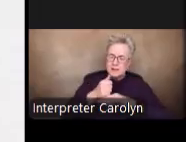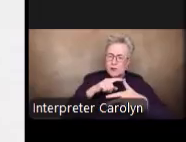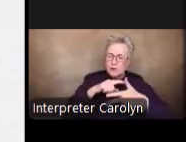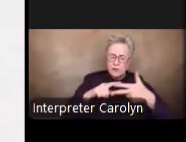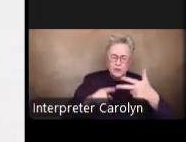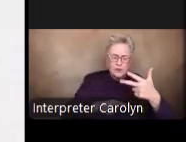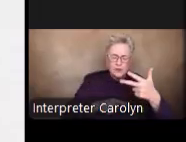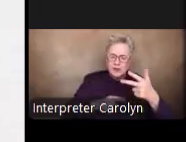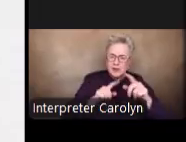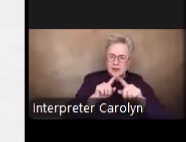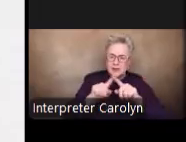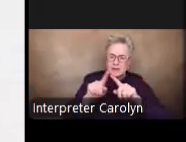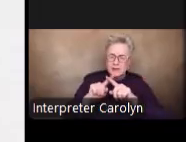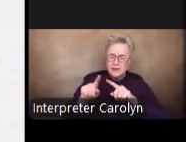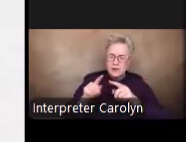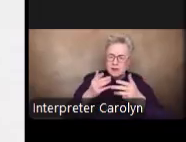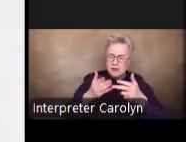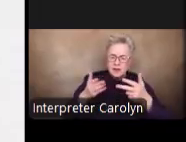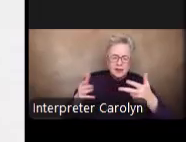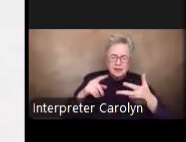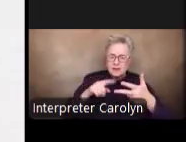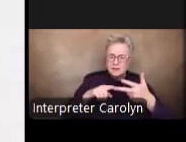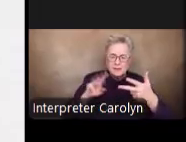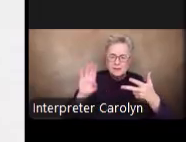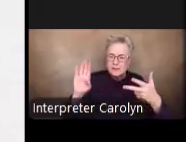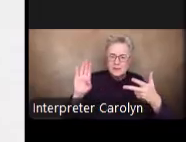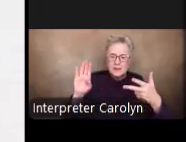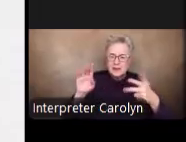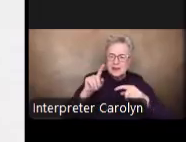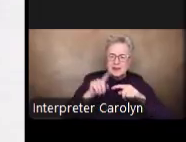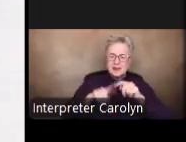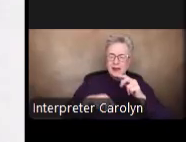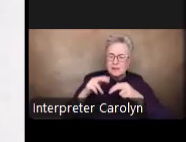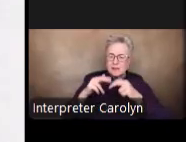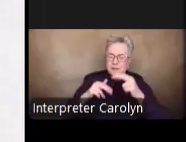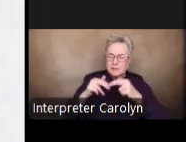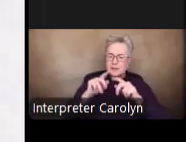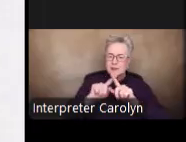lumber right now to build them all the same way. She's using